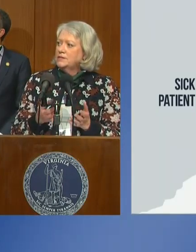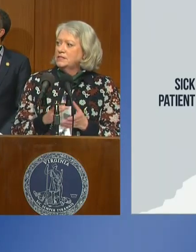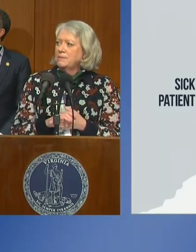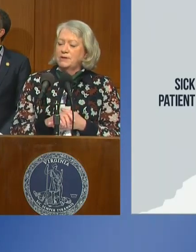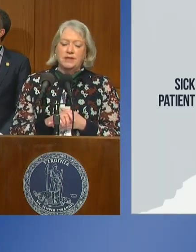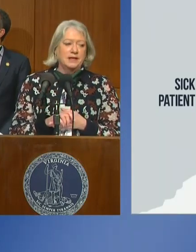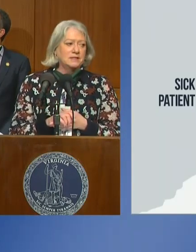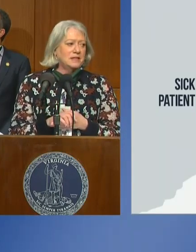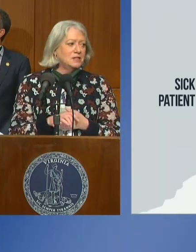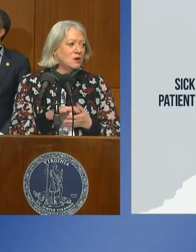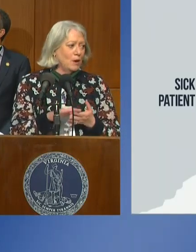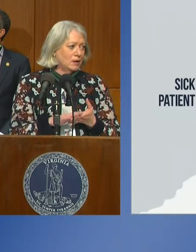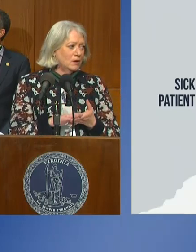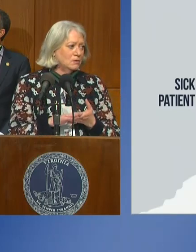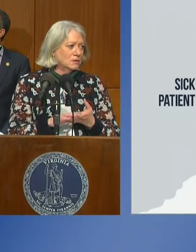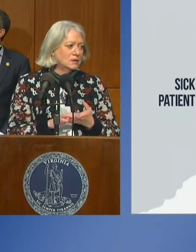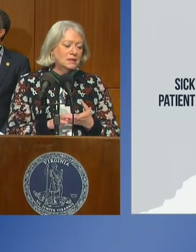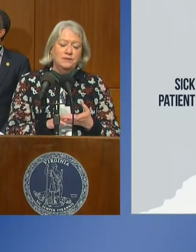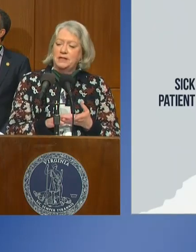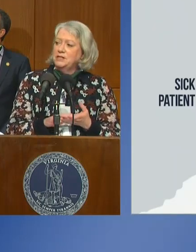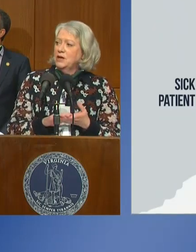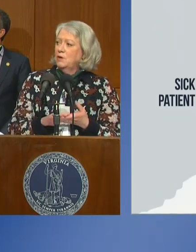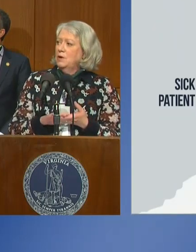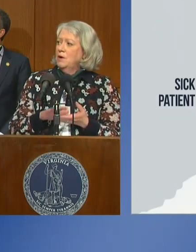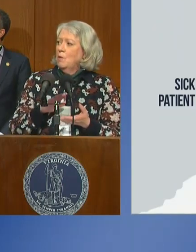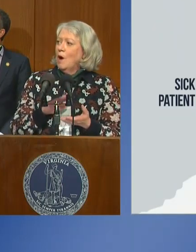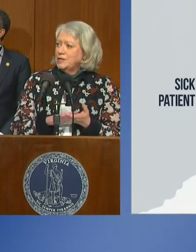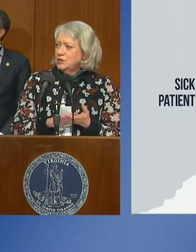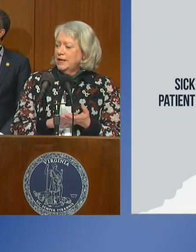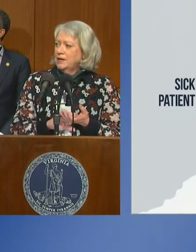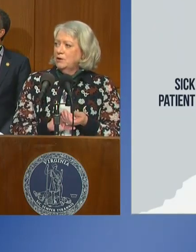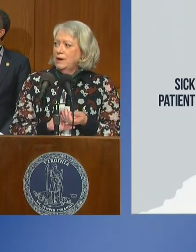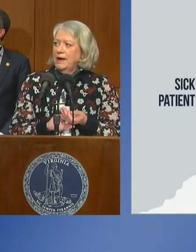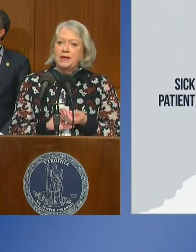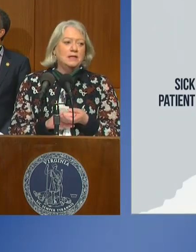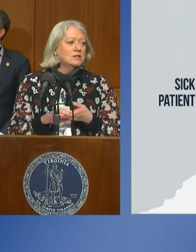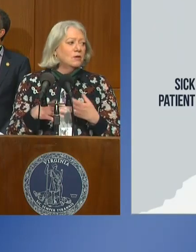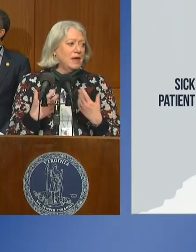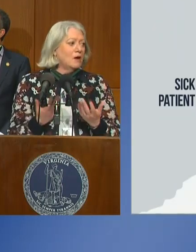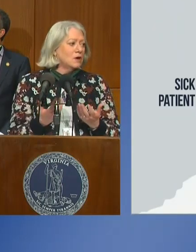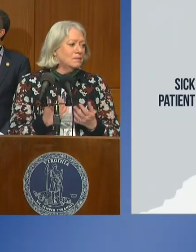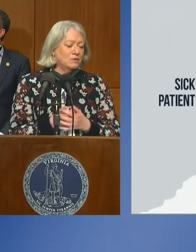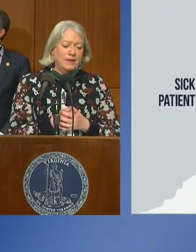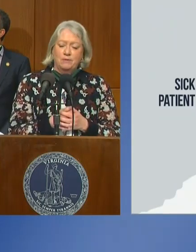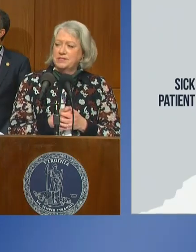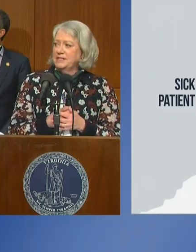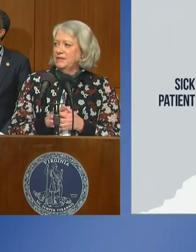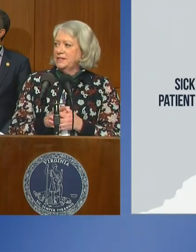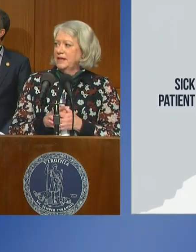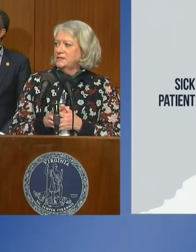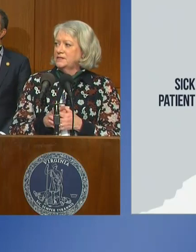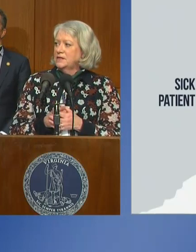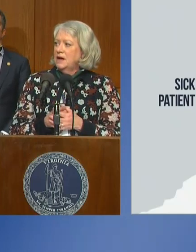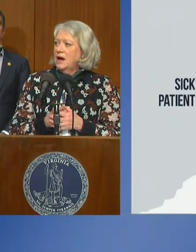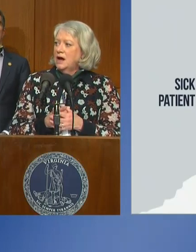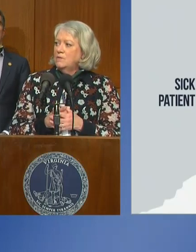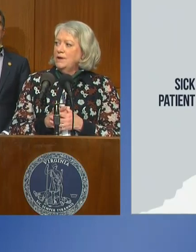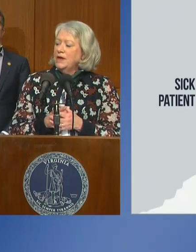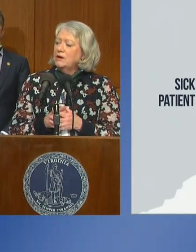IF THEY NEED TO BE TESTED AND THEN FIND A PLACE TO BE ABLE TO GO AND GET THAT. THAT REQUIRES A NUMBER OF THINGS THAT NEED TO KNOW WHERE TO GO. THEY NEED TO